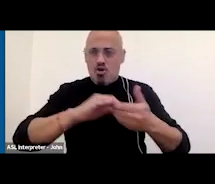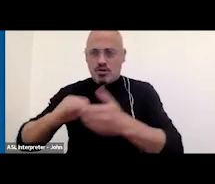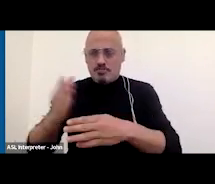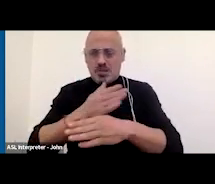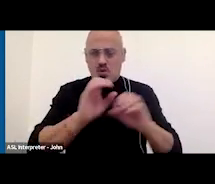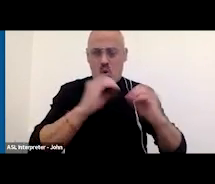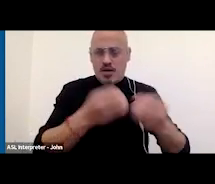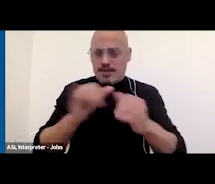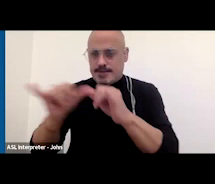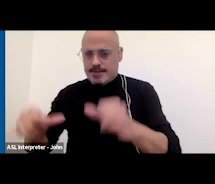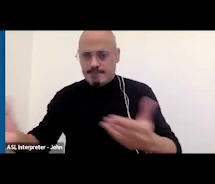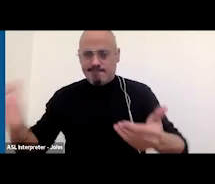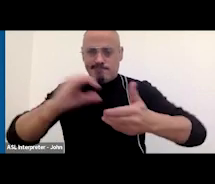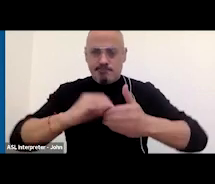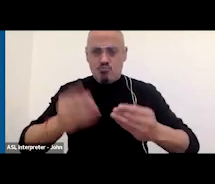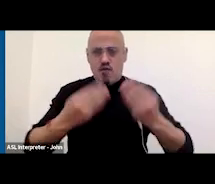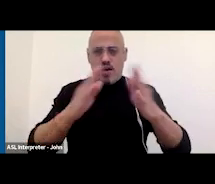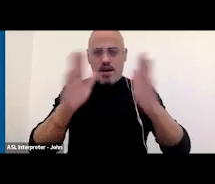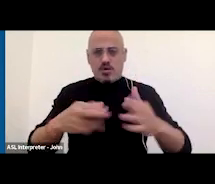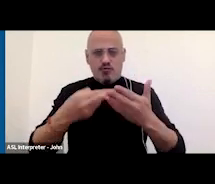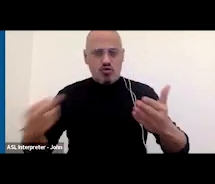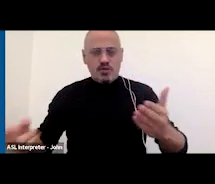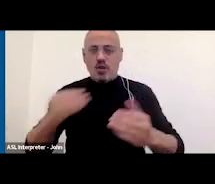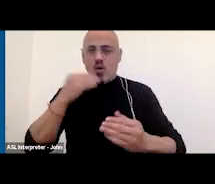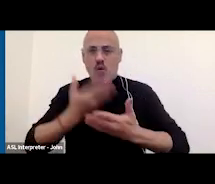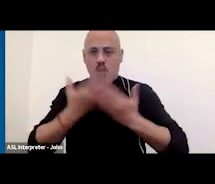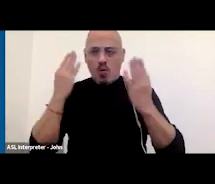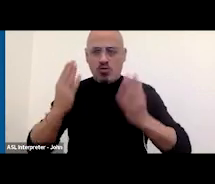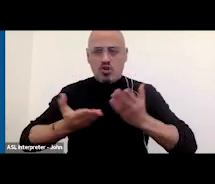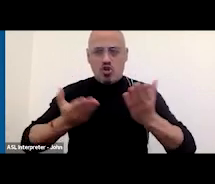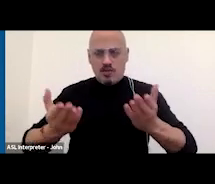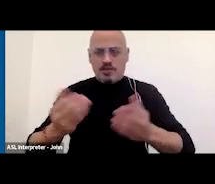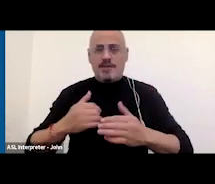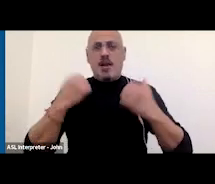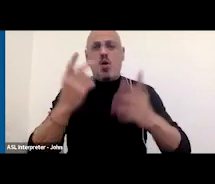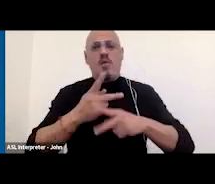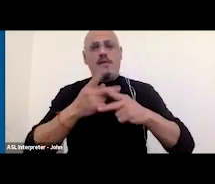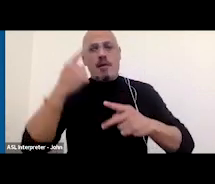and systems that provide housing resources and homelessness services, healthcare and mental health services,